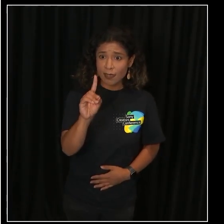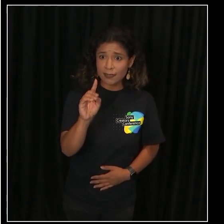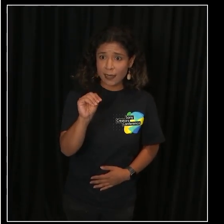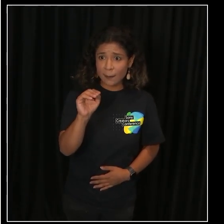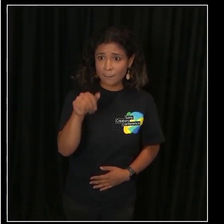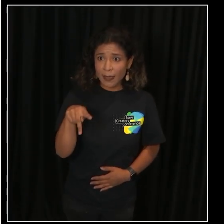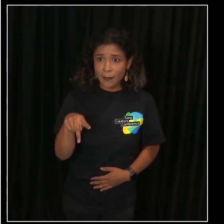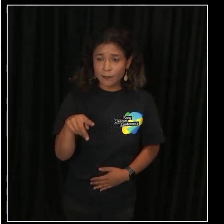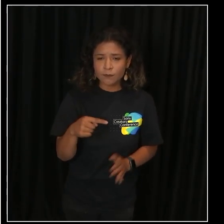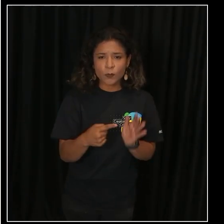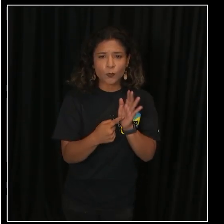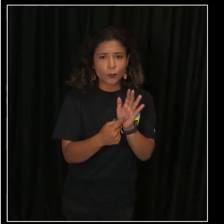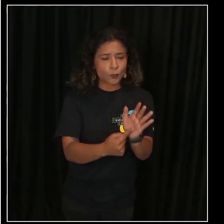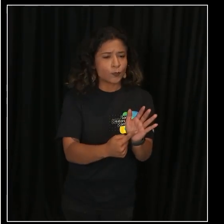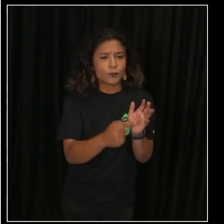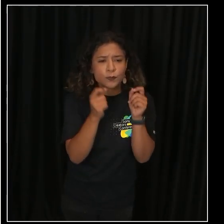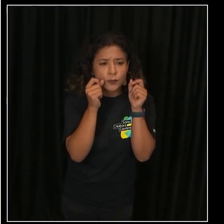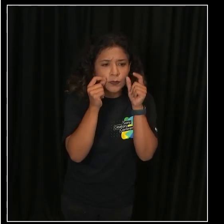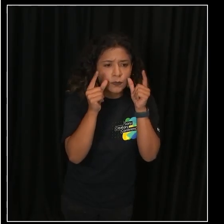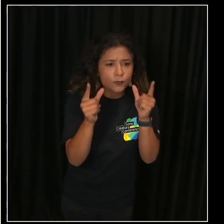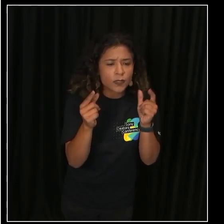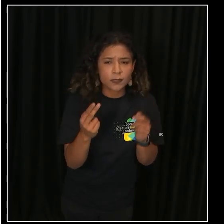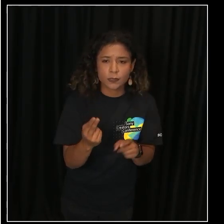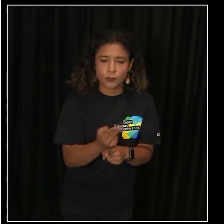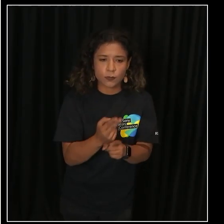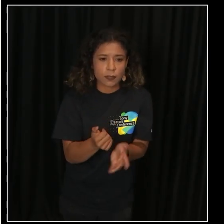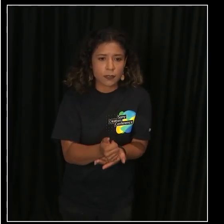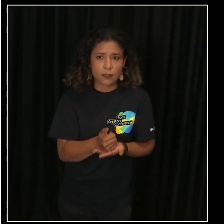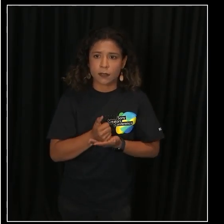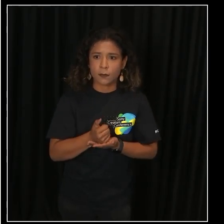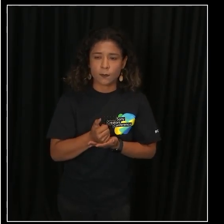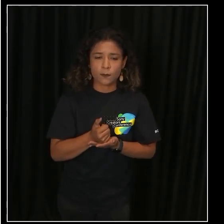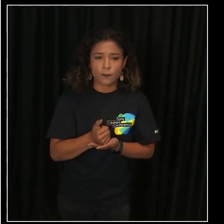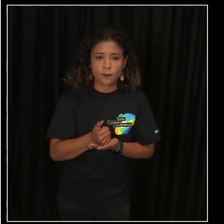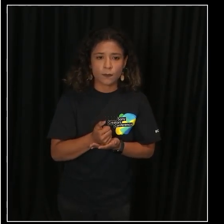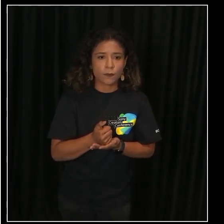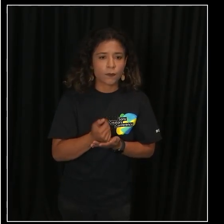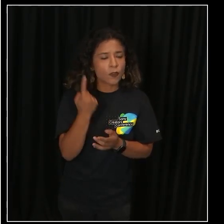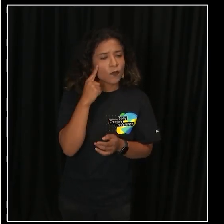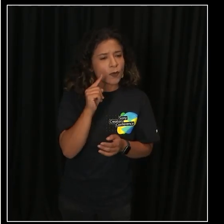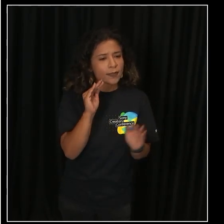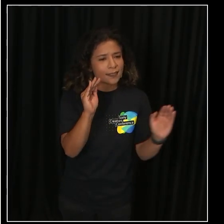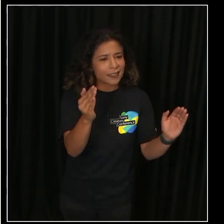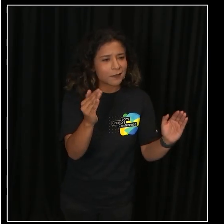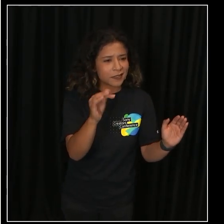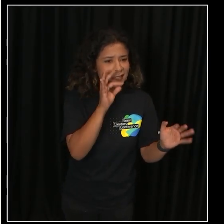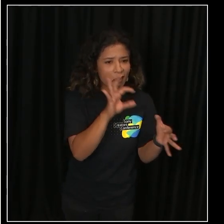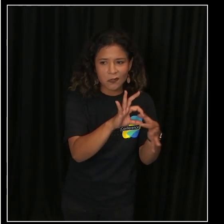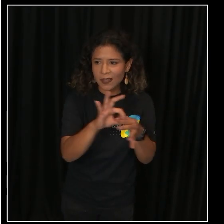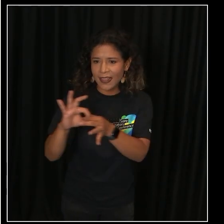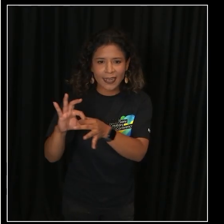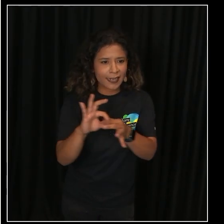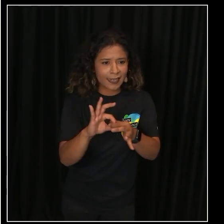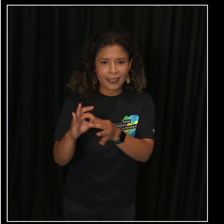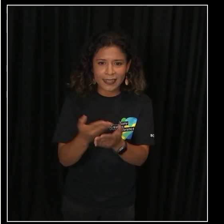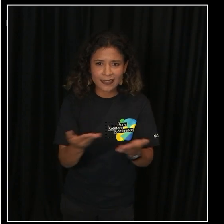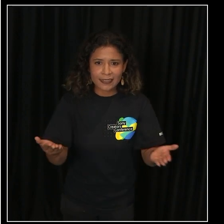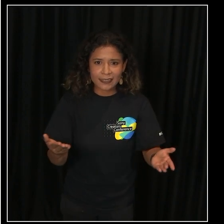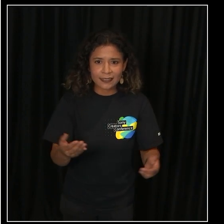really surprisingly useful in a bunch of seemingly unrelated cases. Probably the most notable one is cloud rendering.